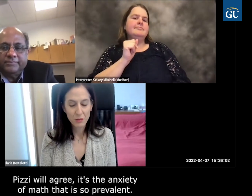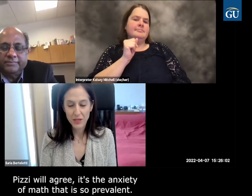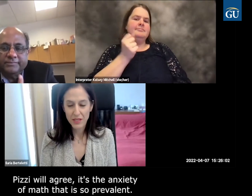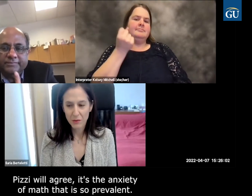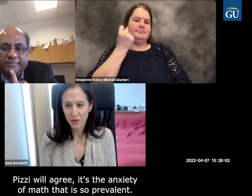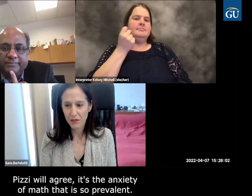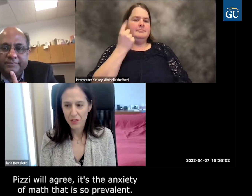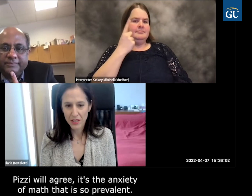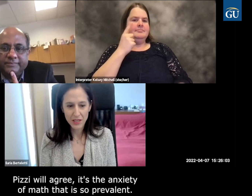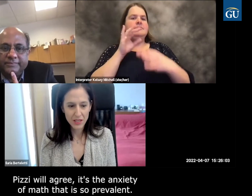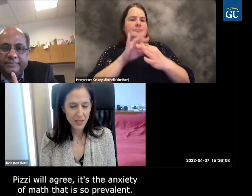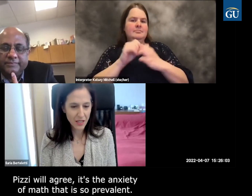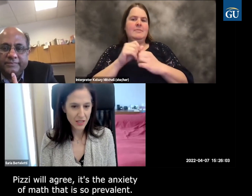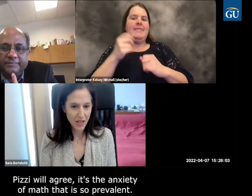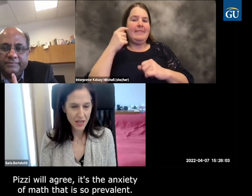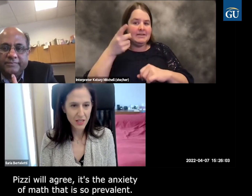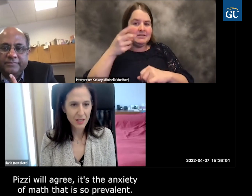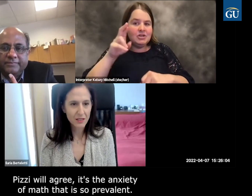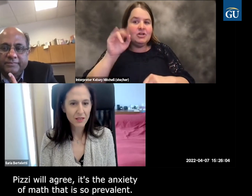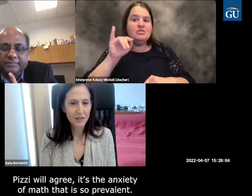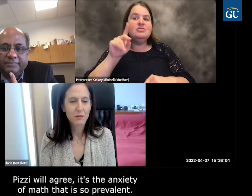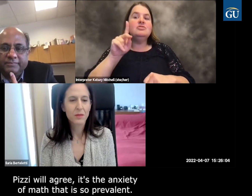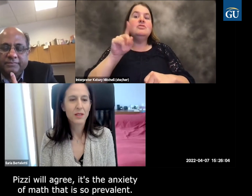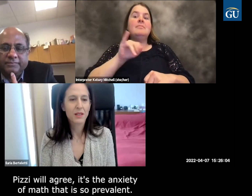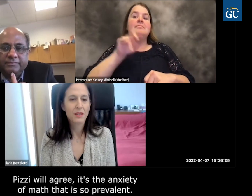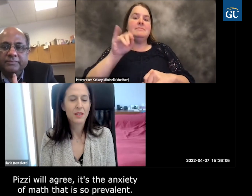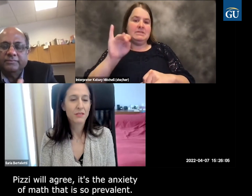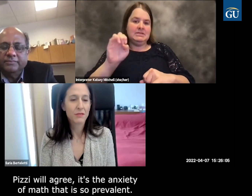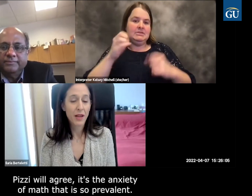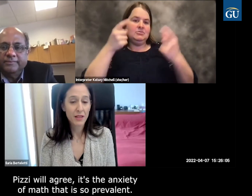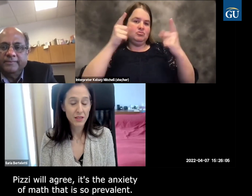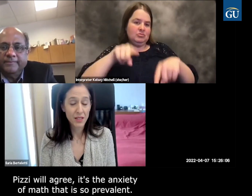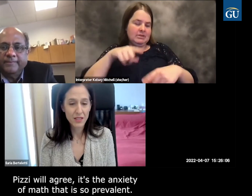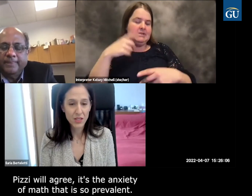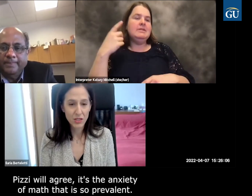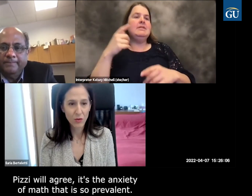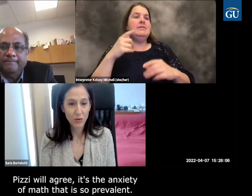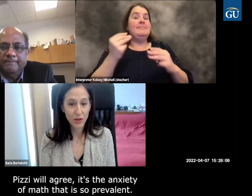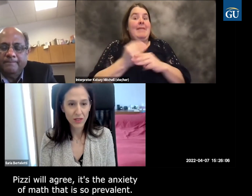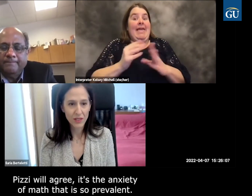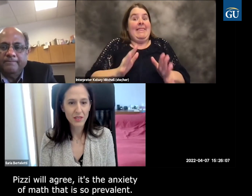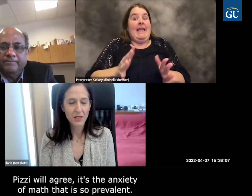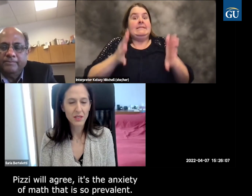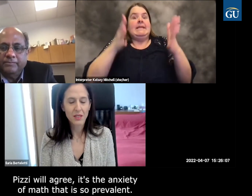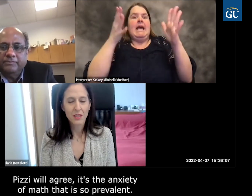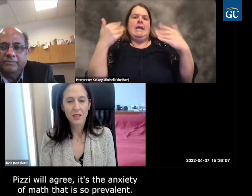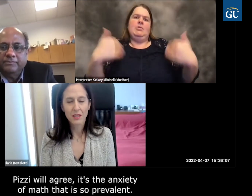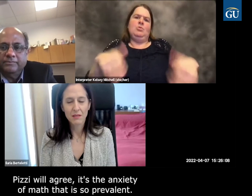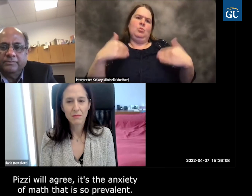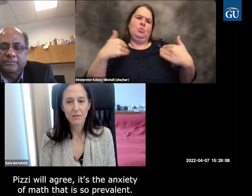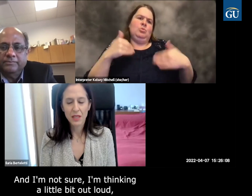pitsy will agree it's the anxiety uh of math that is so prevalent